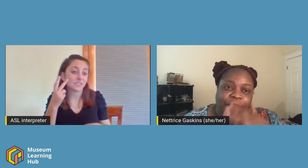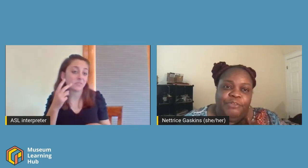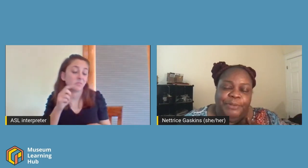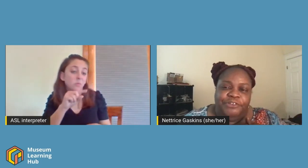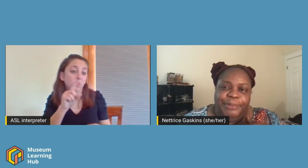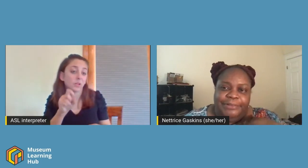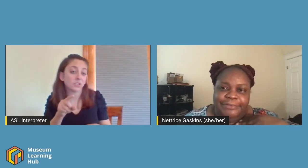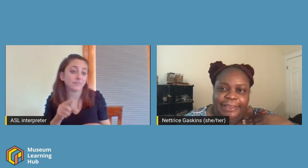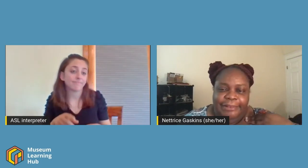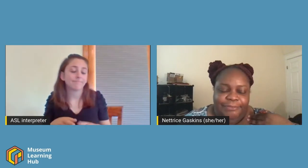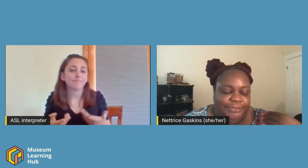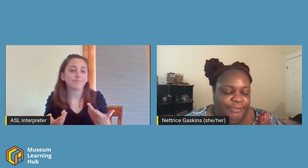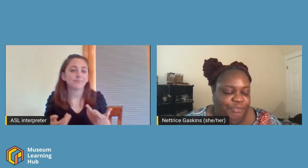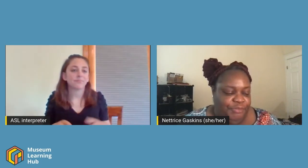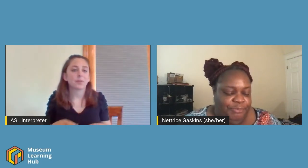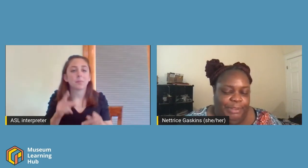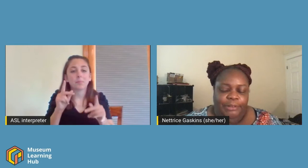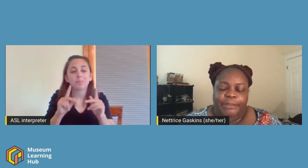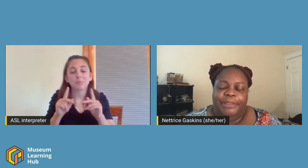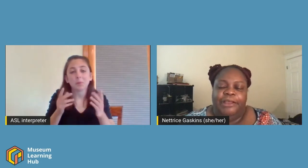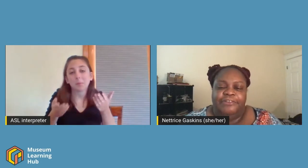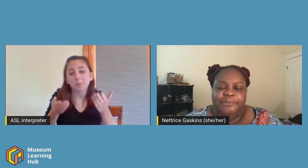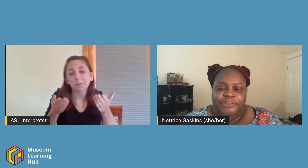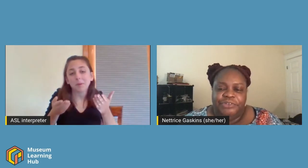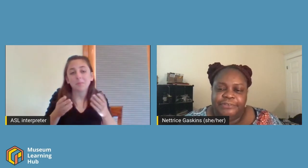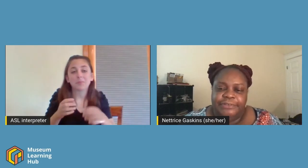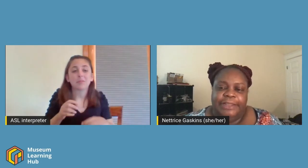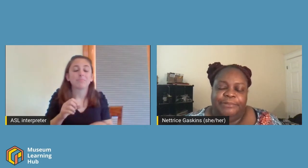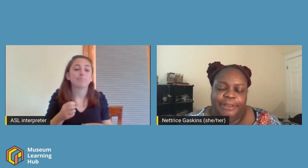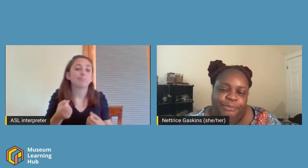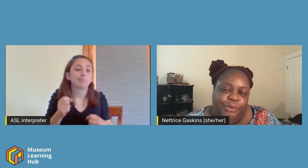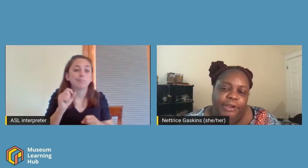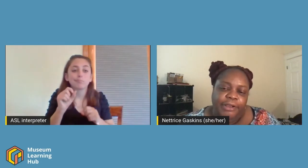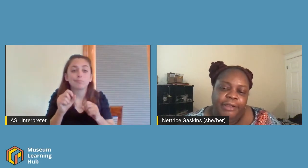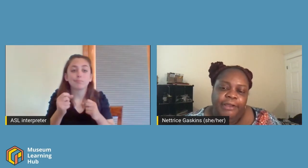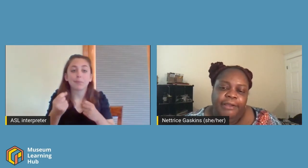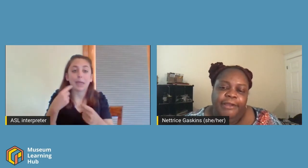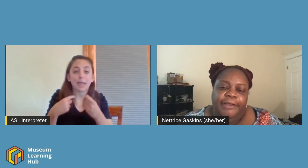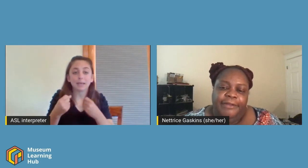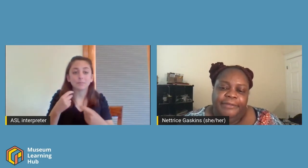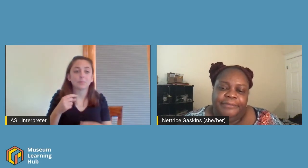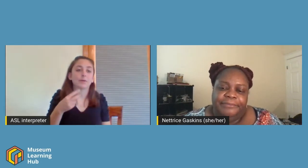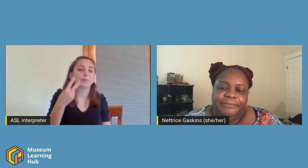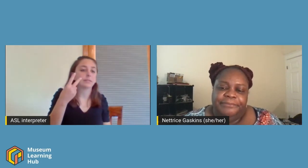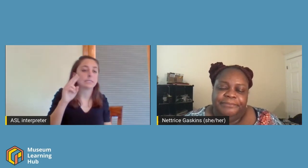especially about the second life stuff or even about [ __ ] matrix that type of work